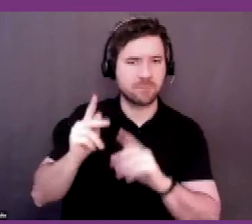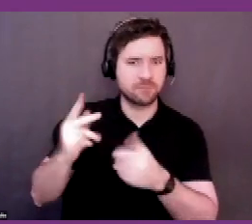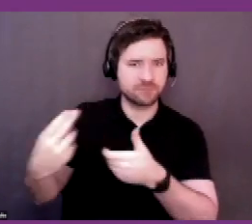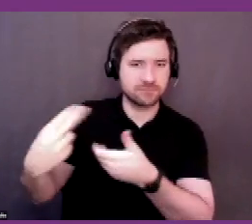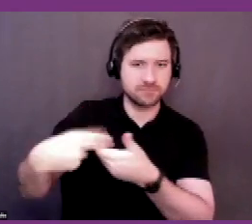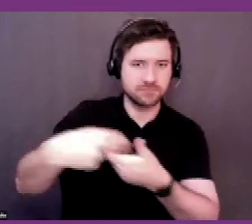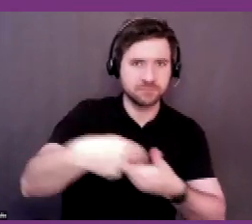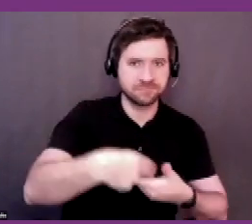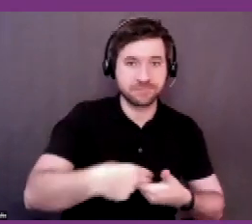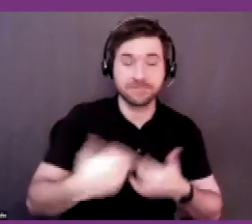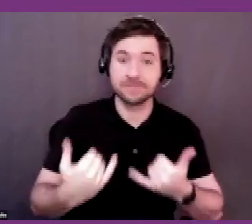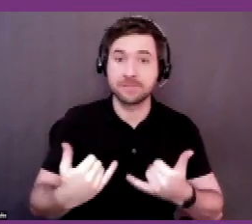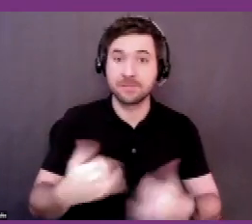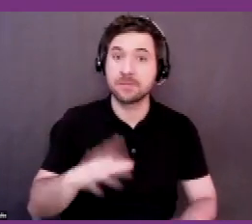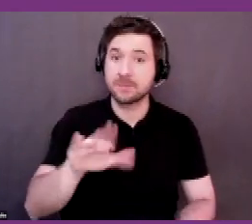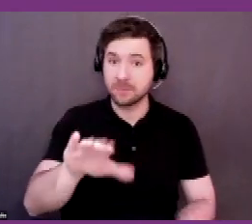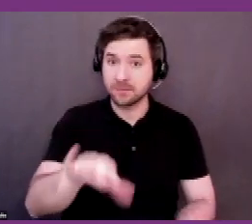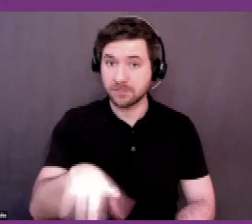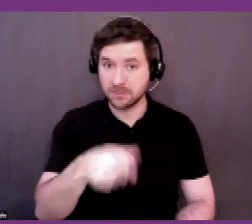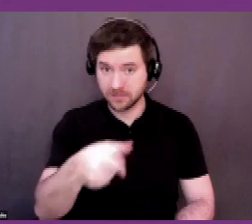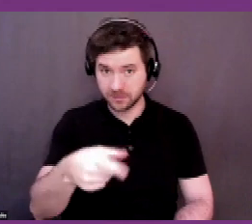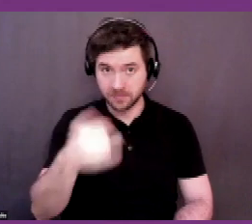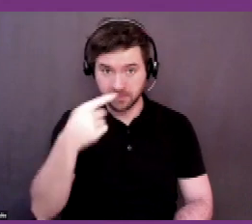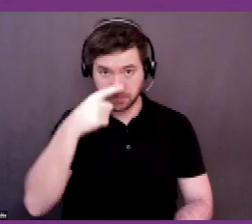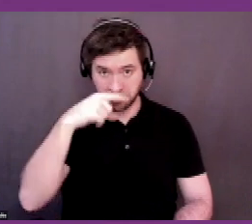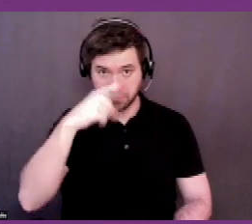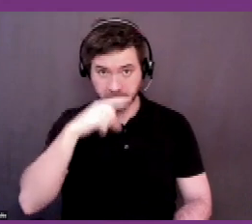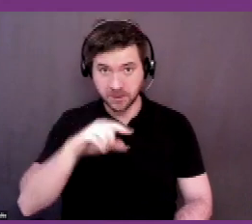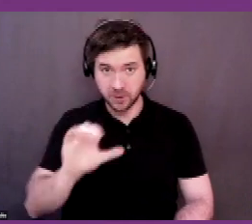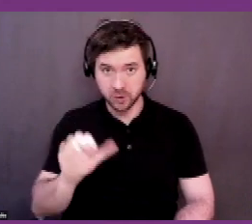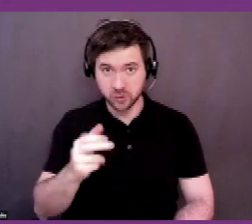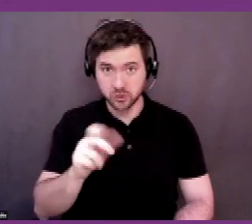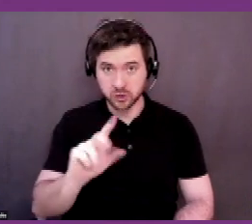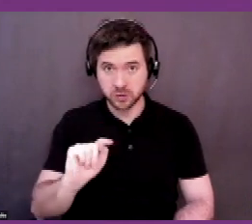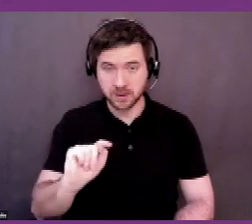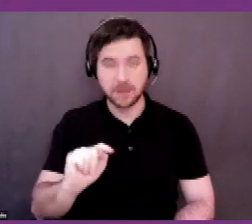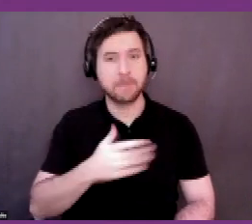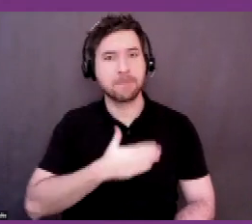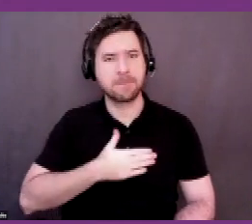If you could please in the chat, let us know where you're joining us from.